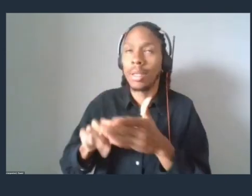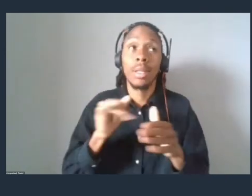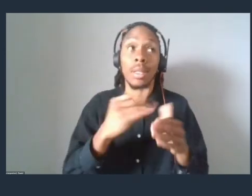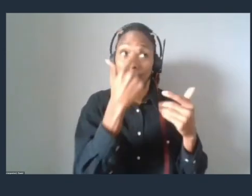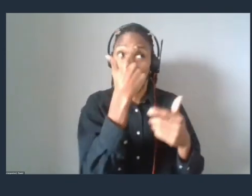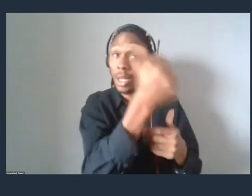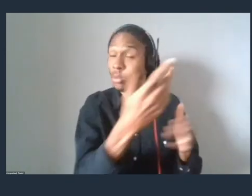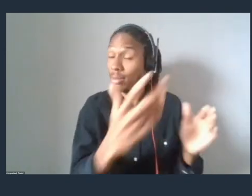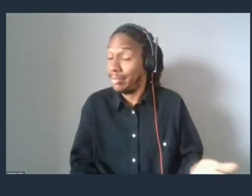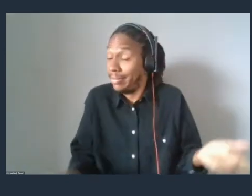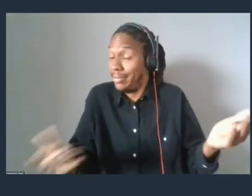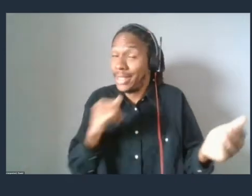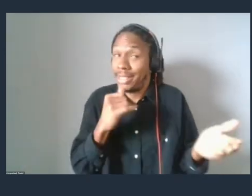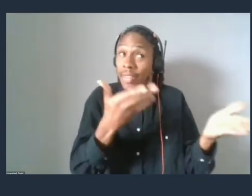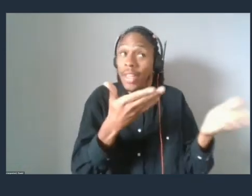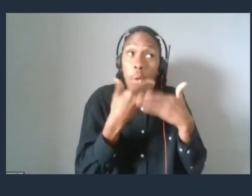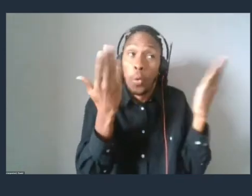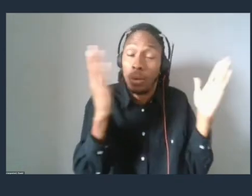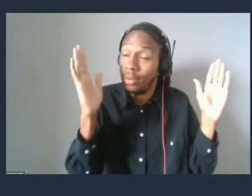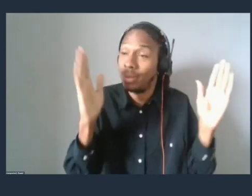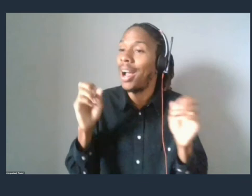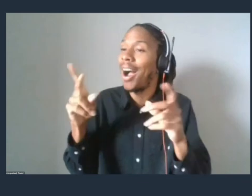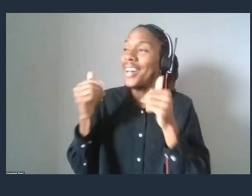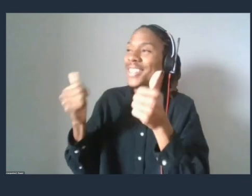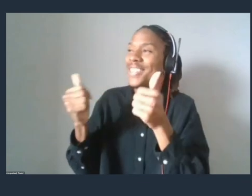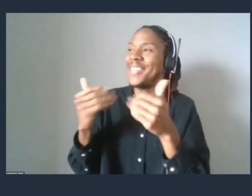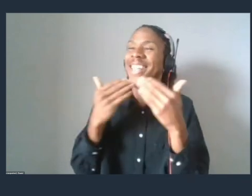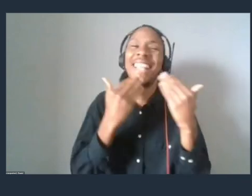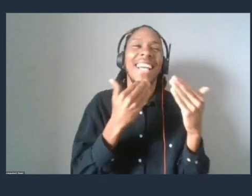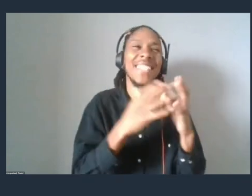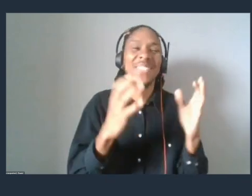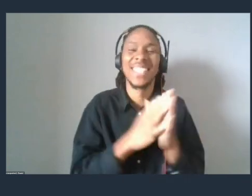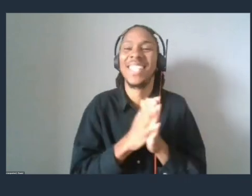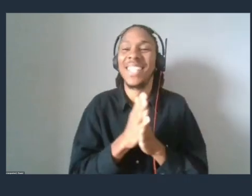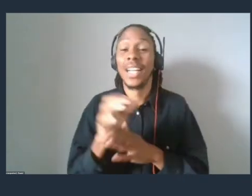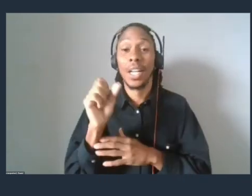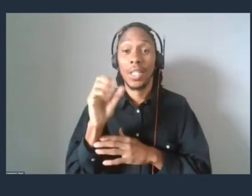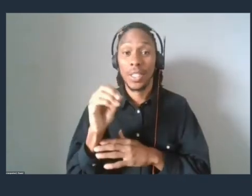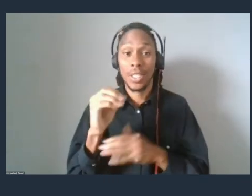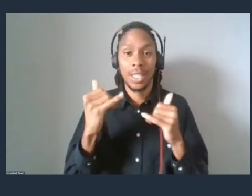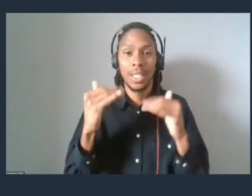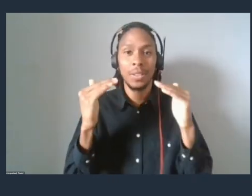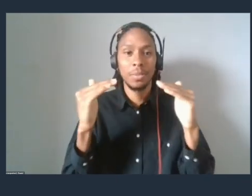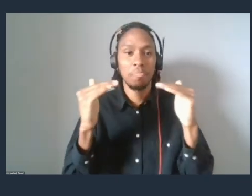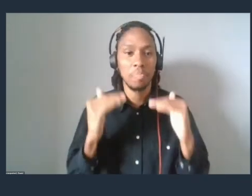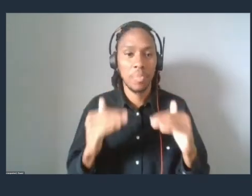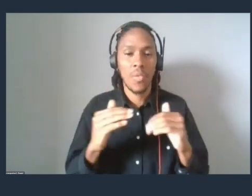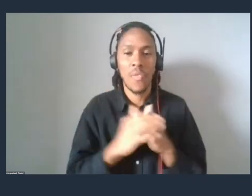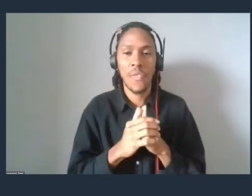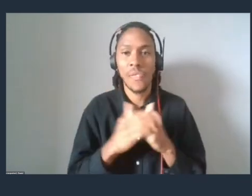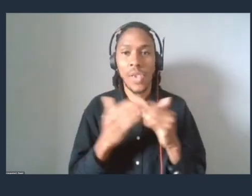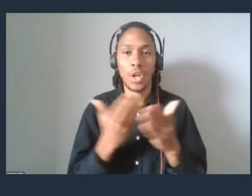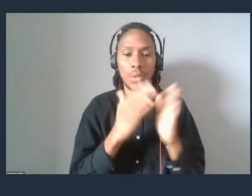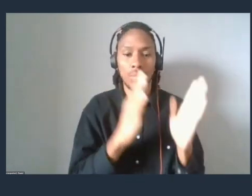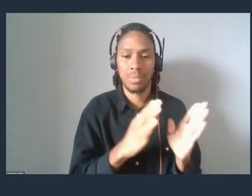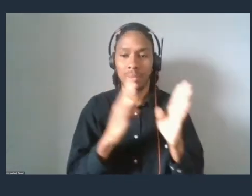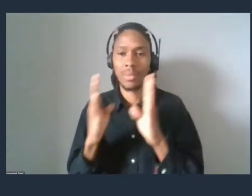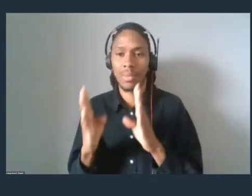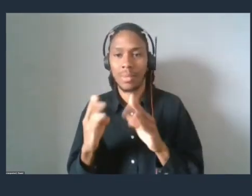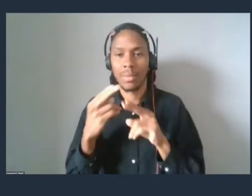It's not there. Awesome. Thanks so much. Thank you so much, Steve. - So we're gonna move on now onto a new section called Badge That.